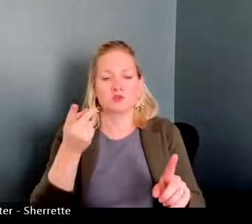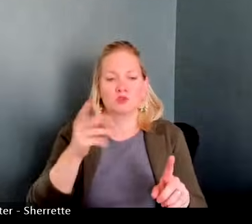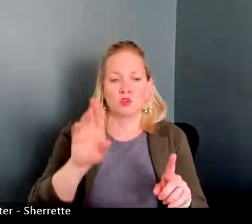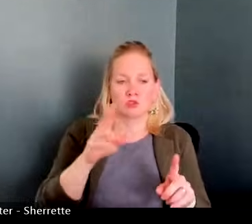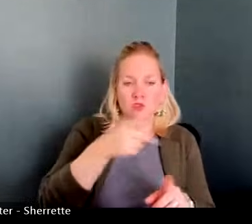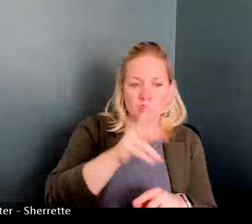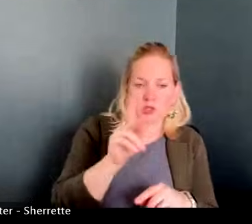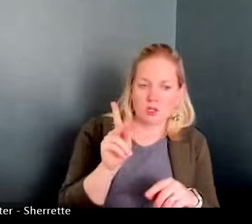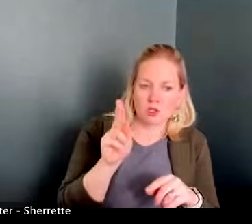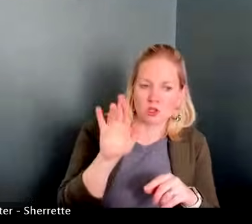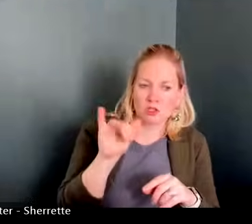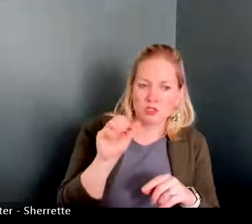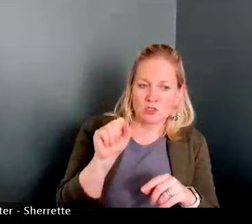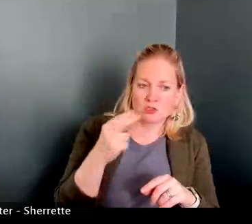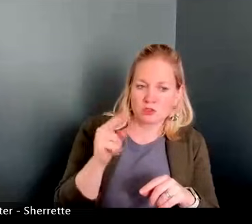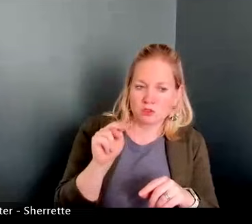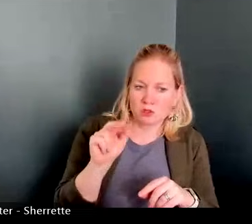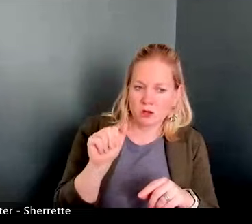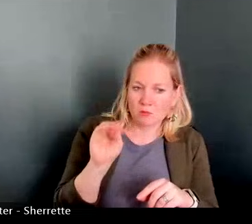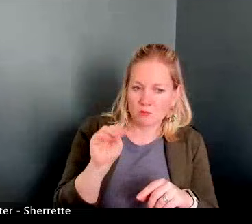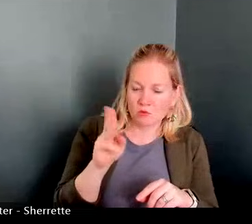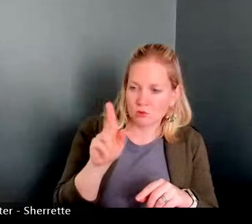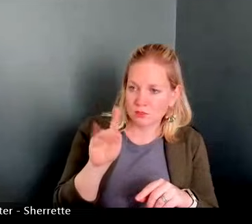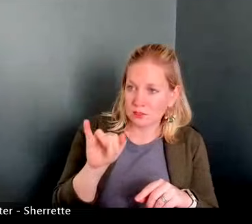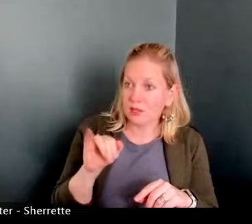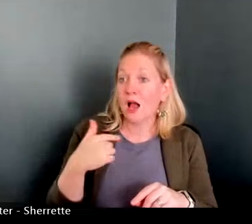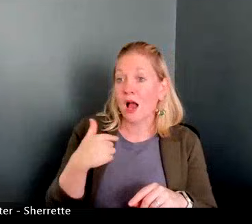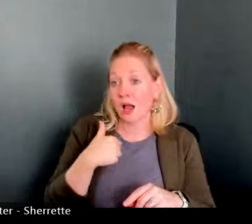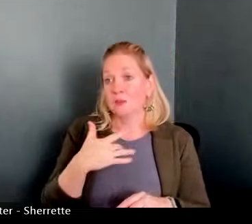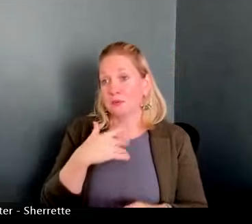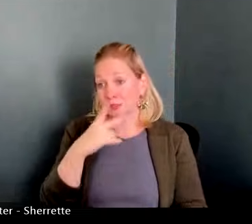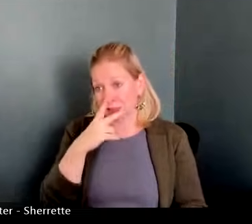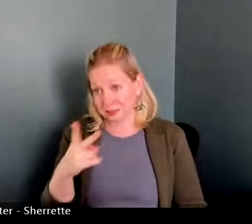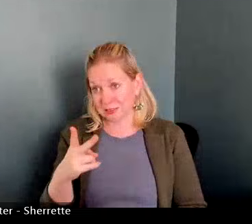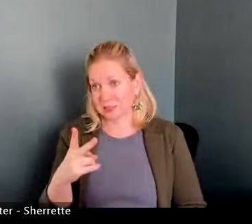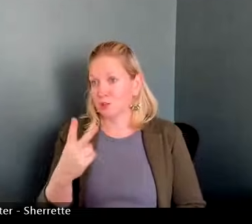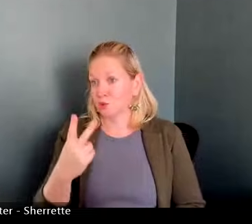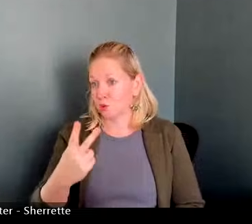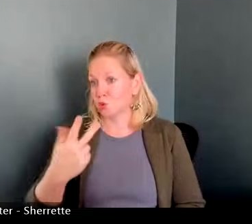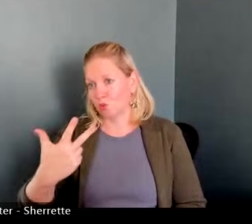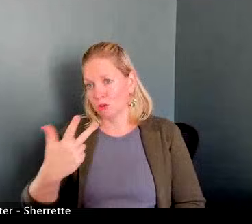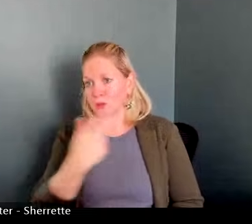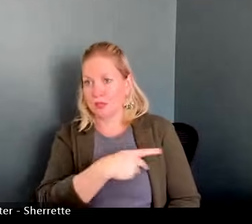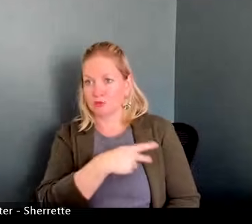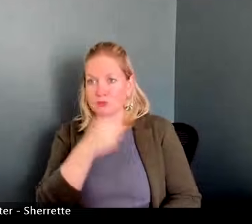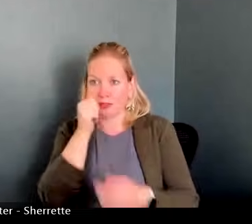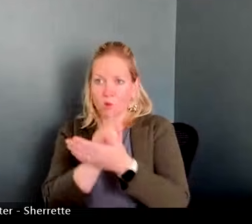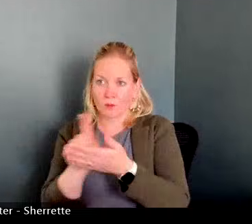gene therapy consults. And I always carry a box of Kleenex because I know I'll need them